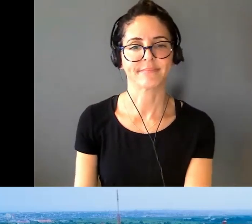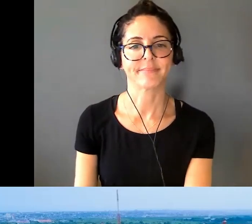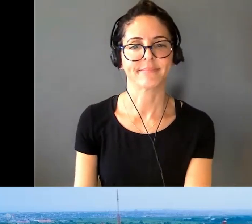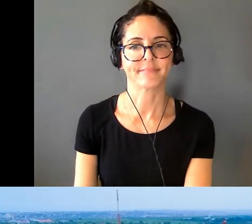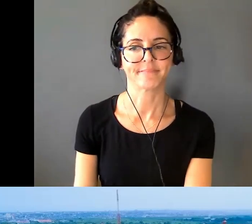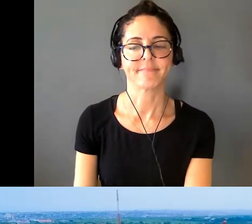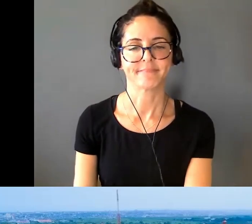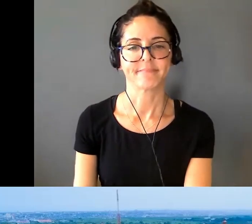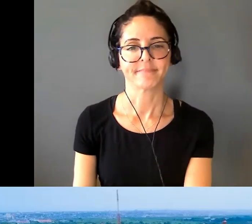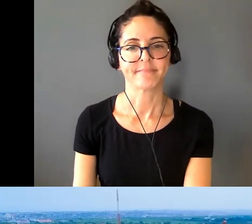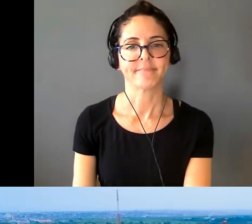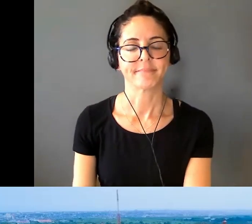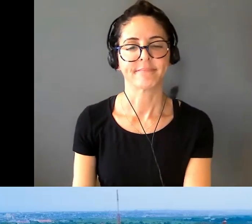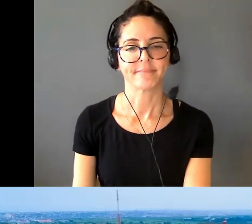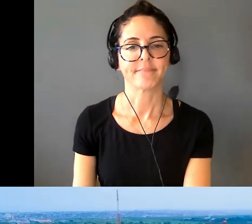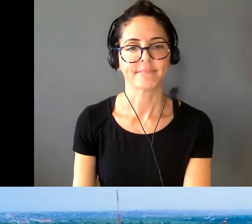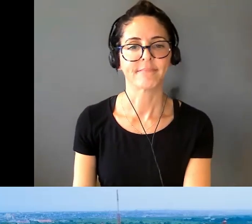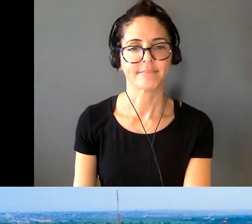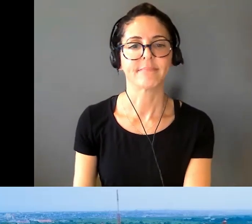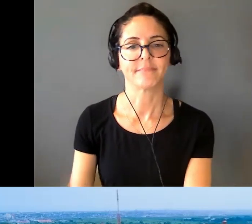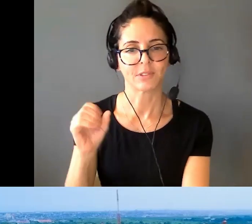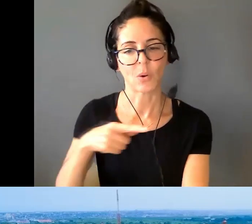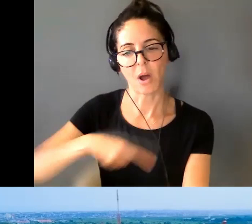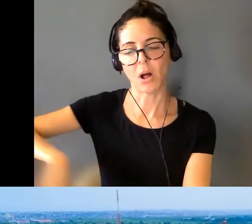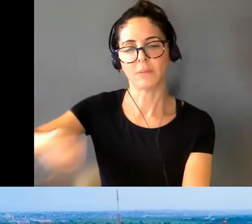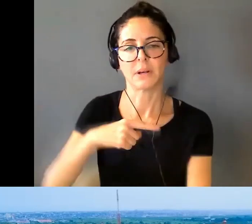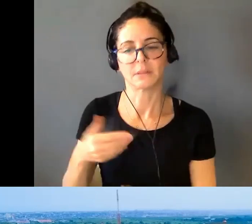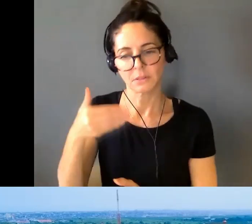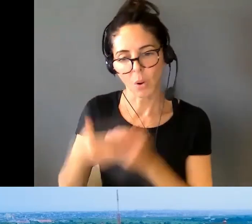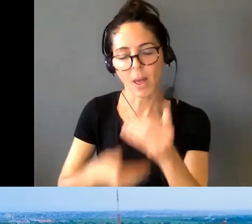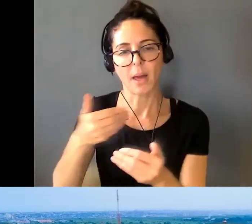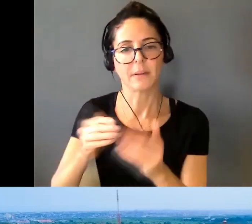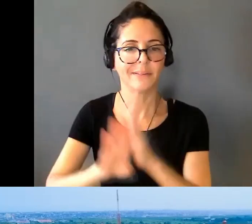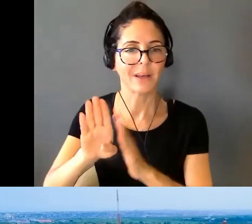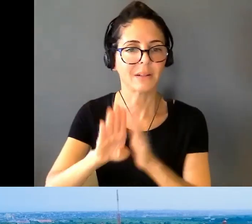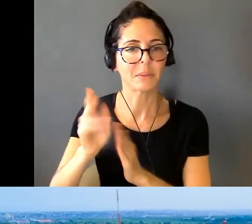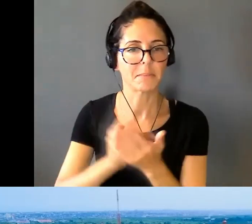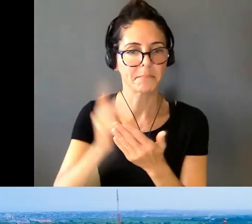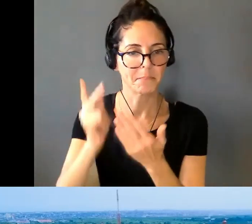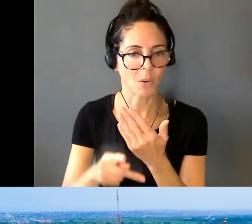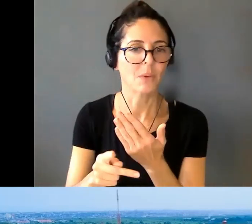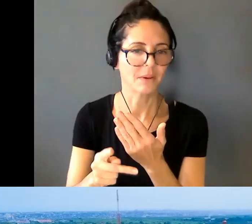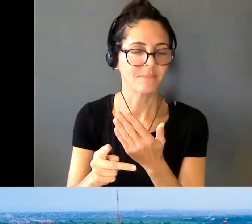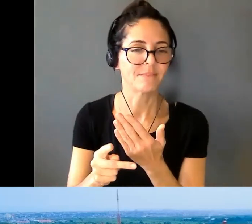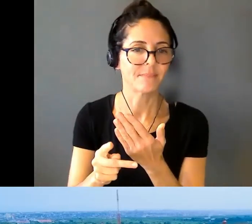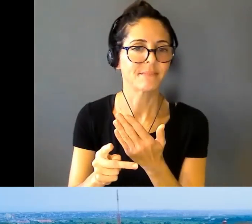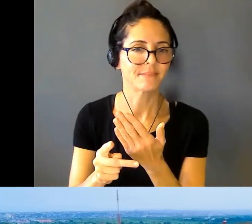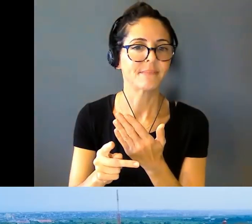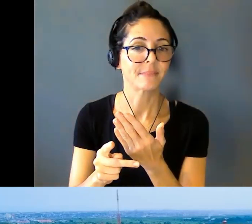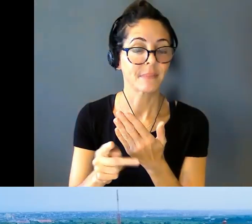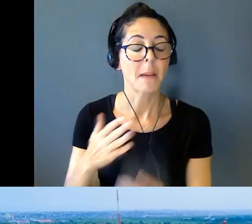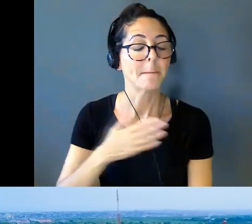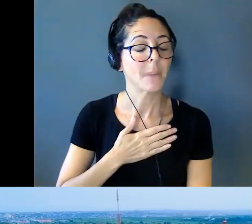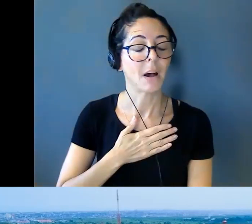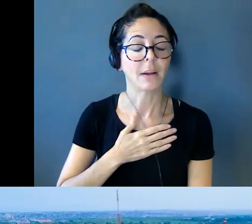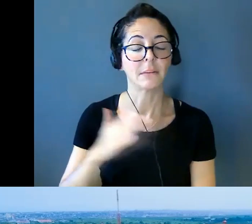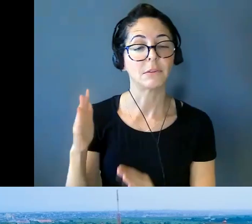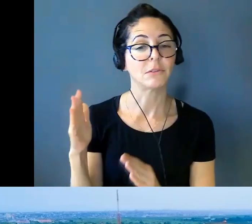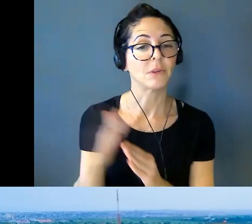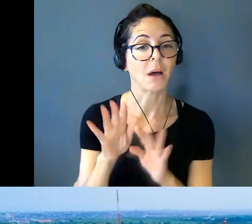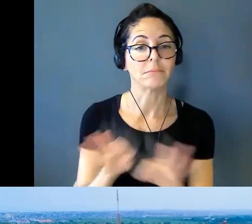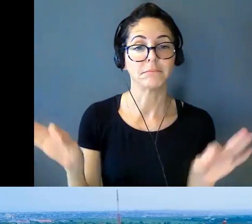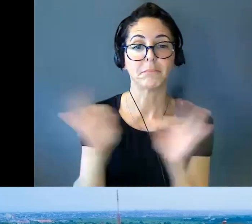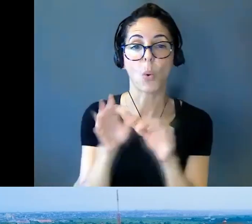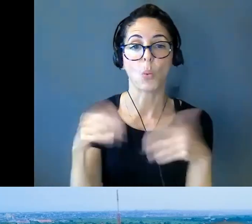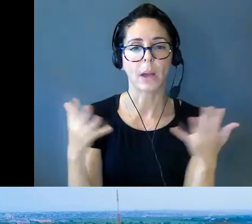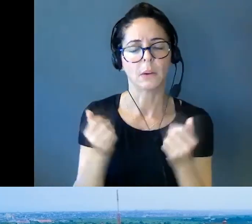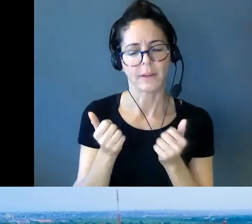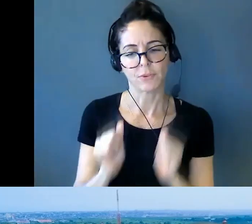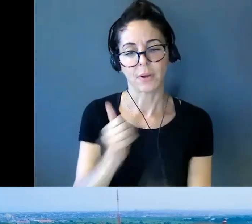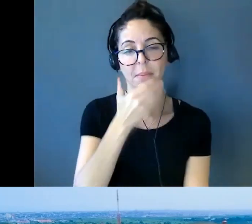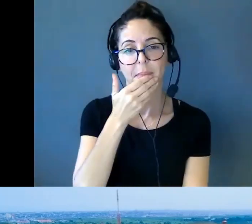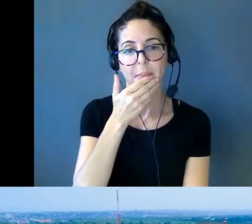ahead and along in organizing this program, my main thing is let us do our best to also